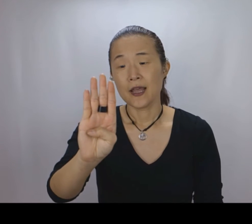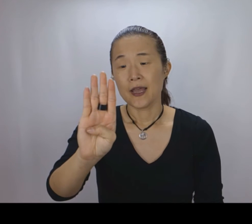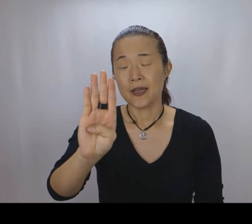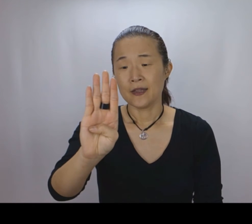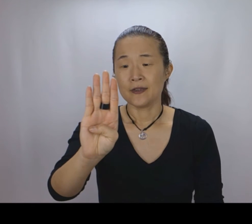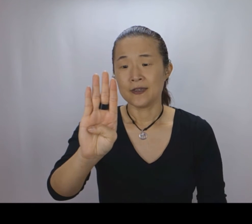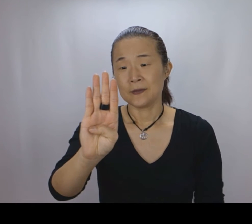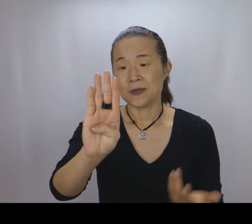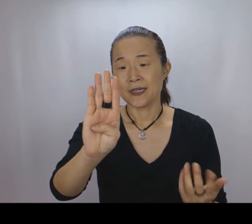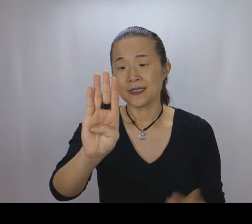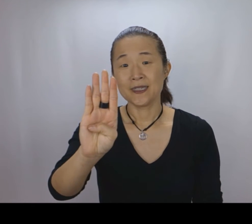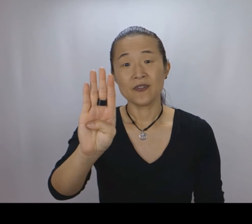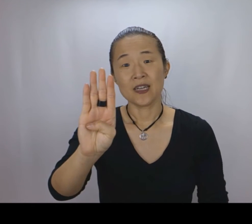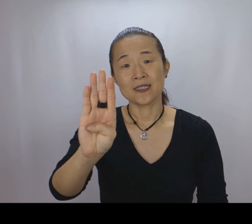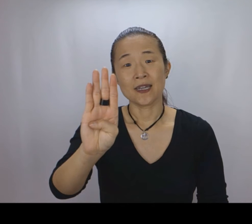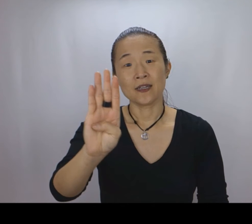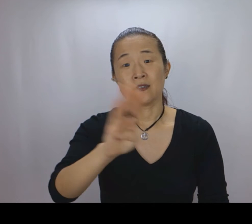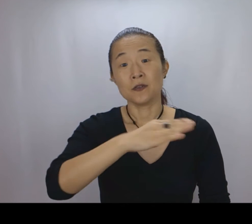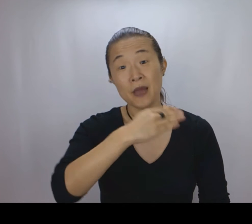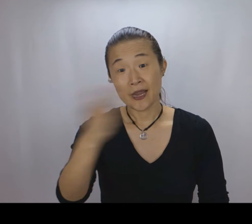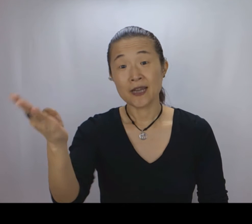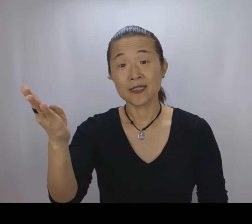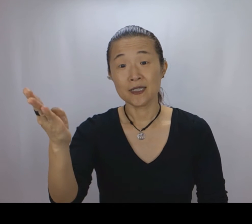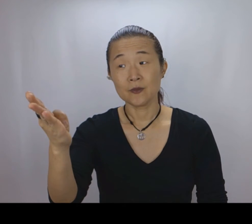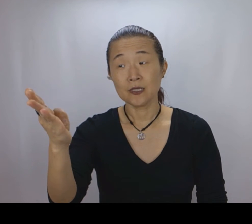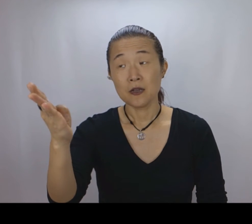and I guess think of it as like you're backhanding someone